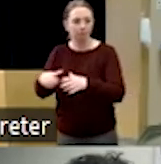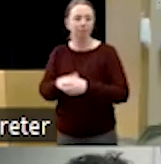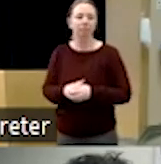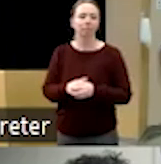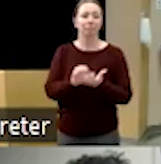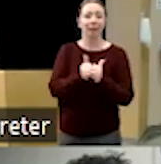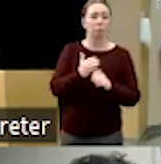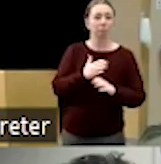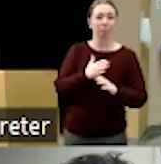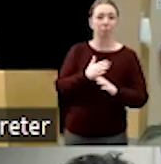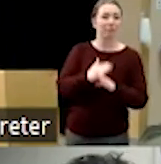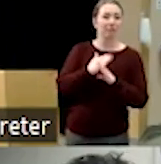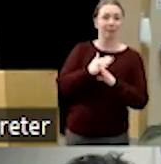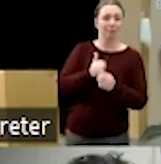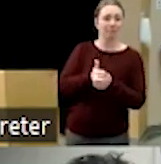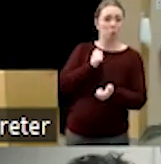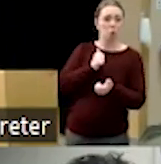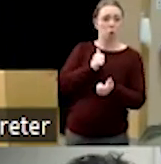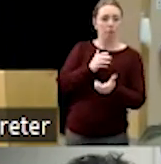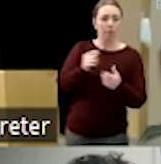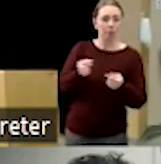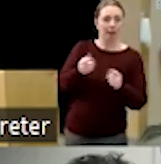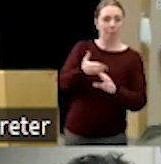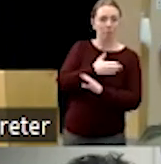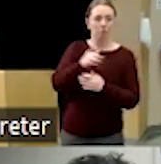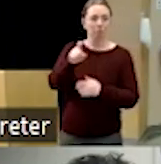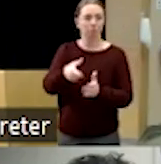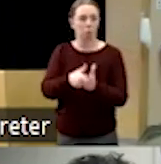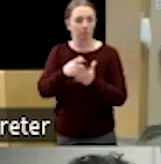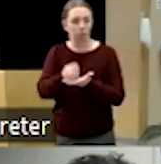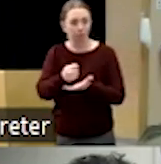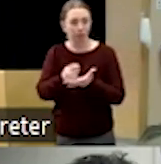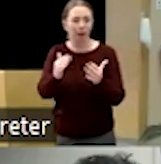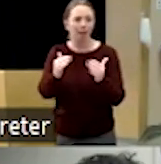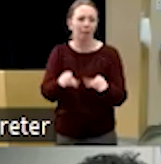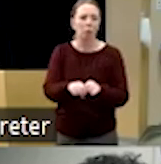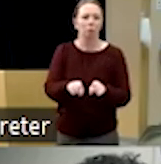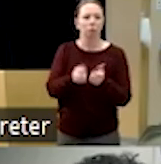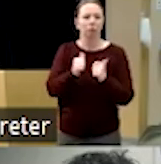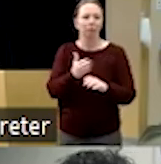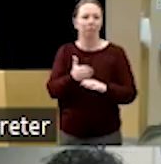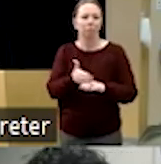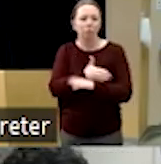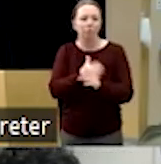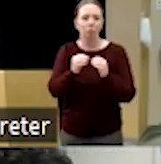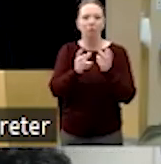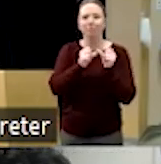need still need to work on the sustainability so we're exploring digital options or cross-sectional